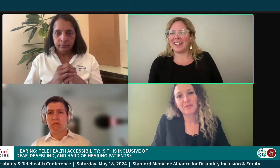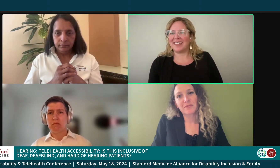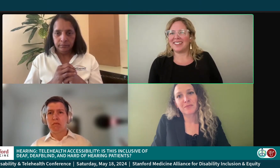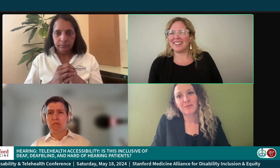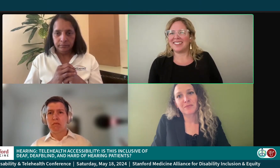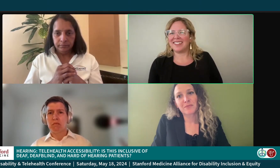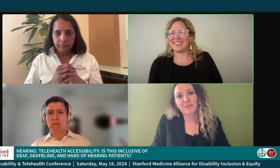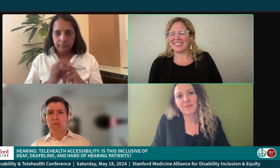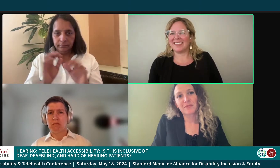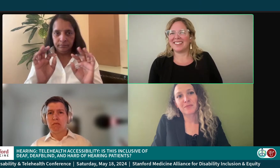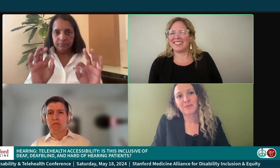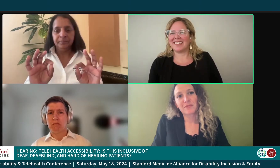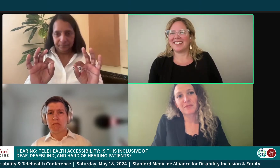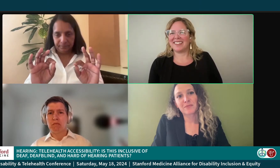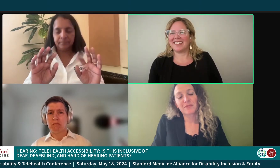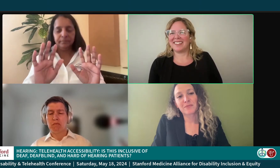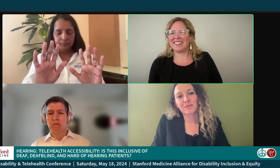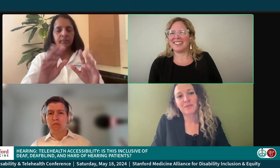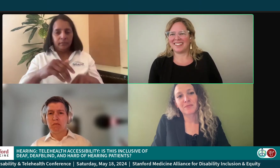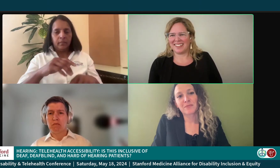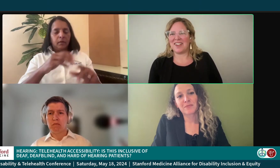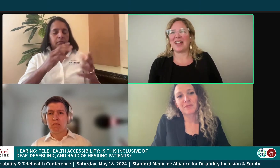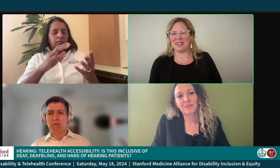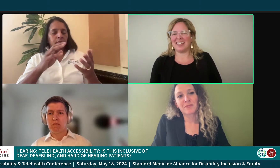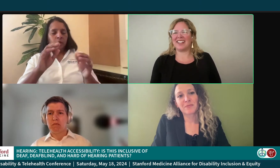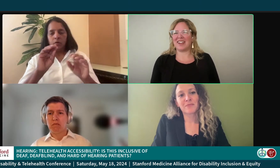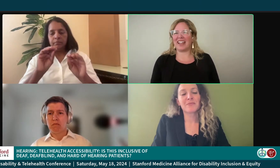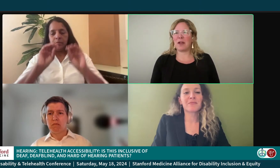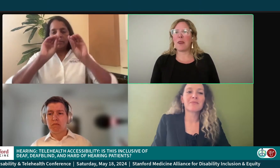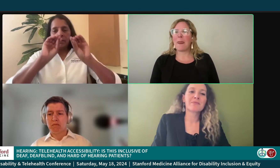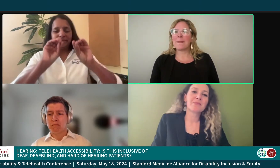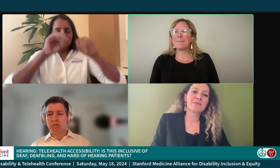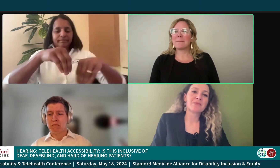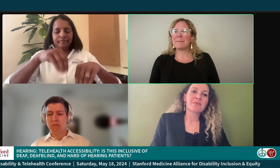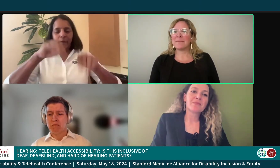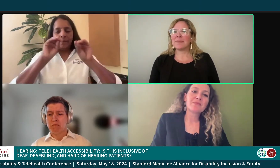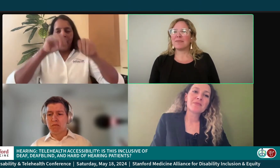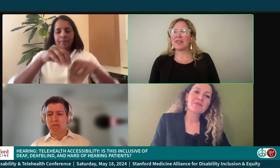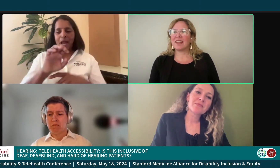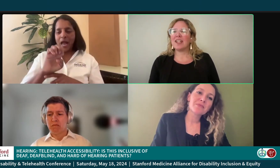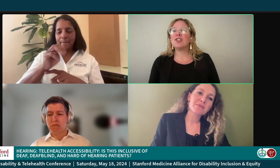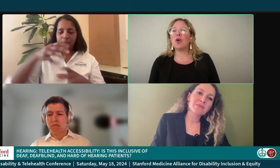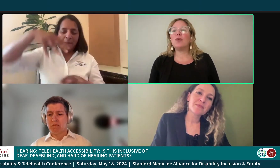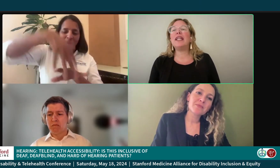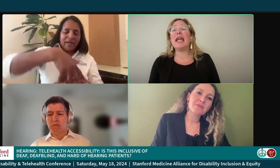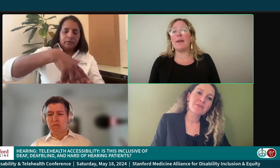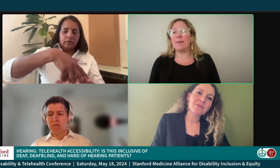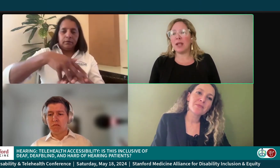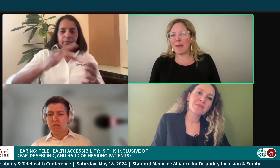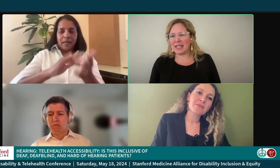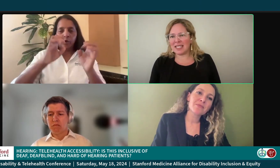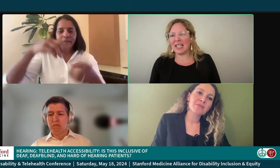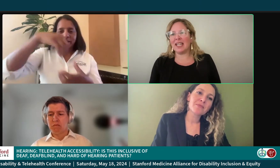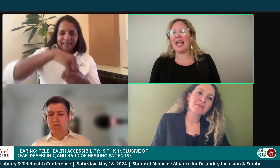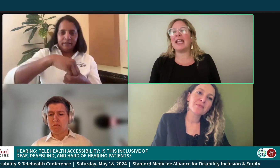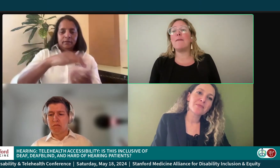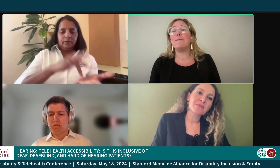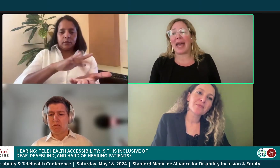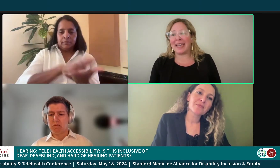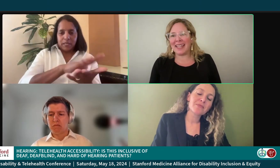okay. Okay, we're good, okay. So really implementing and embedding